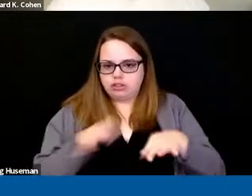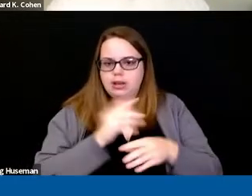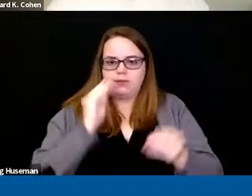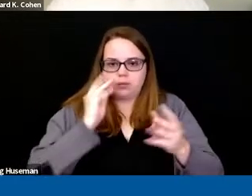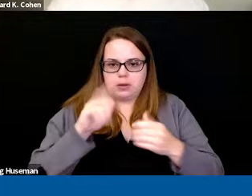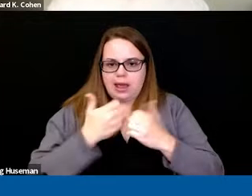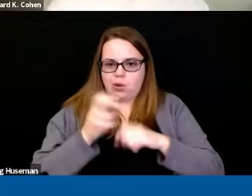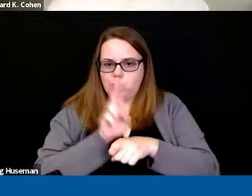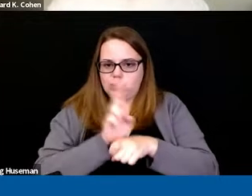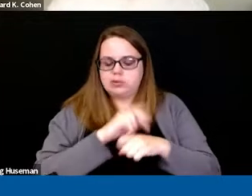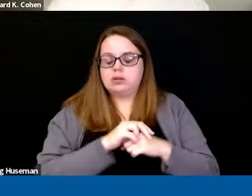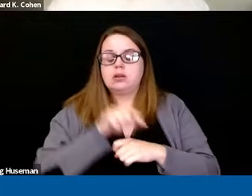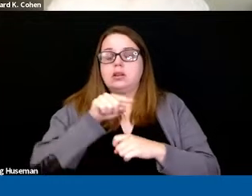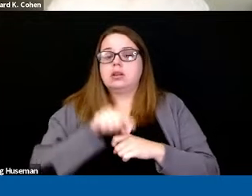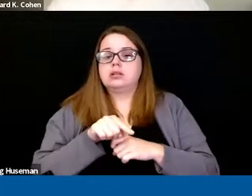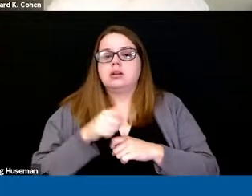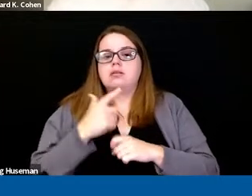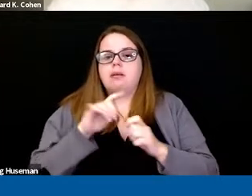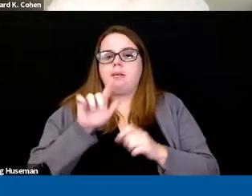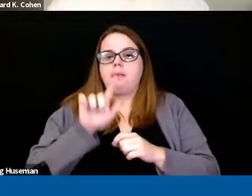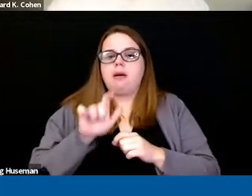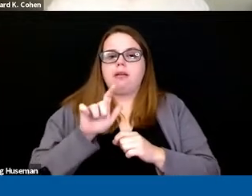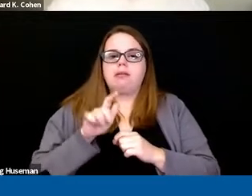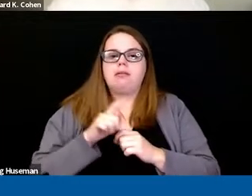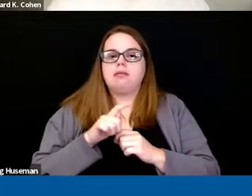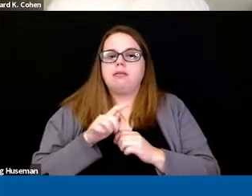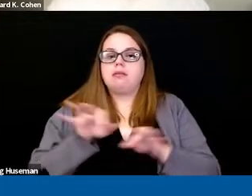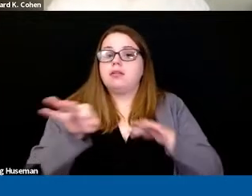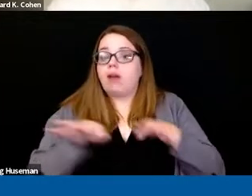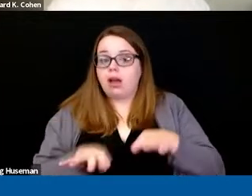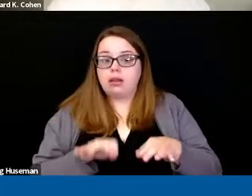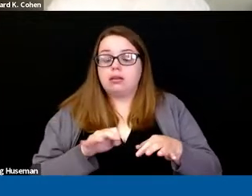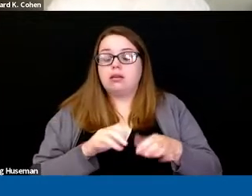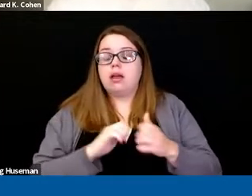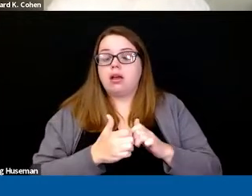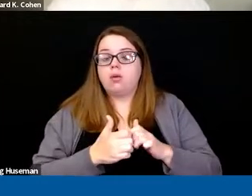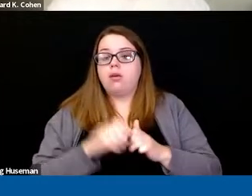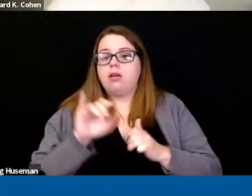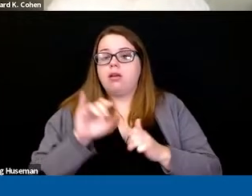In this case, for example, a button is defined as "An input that allows for user-triggered actions